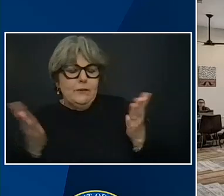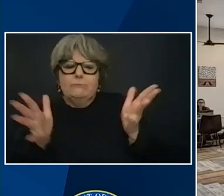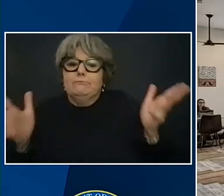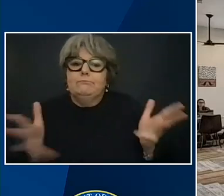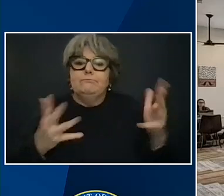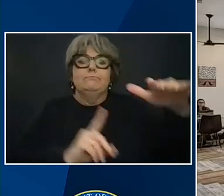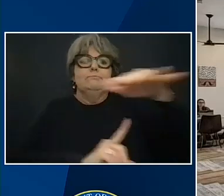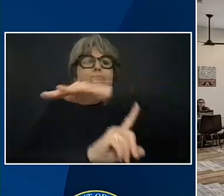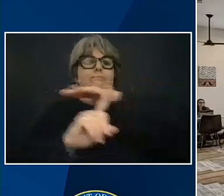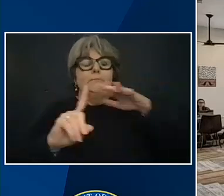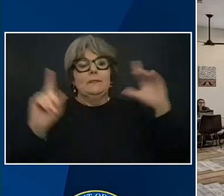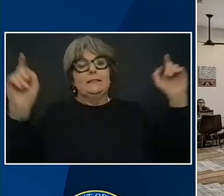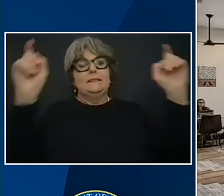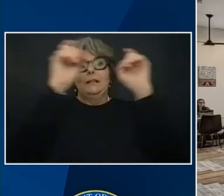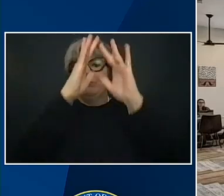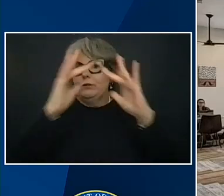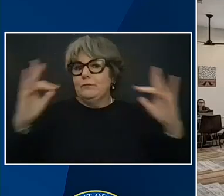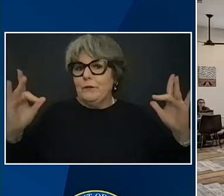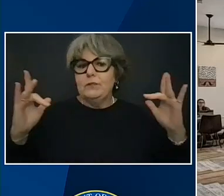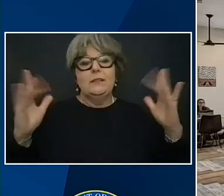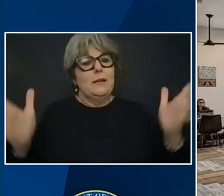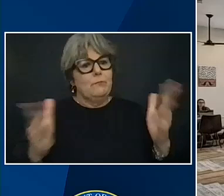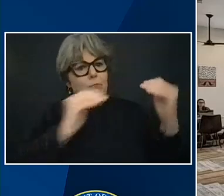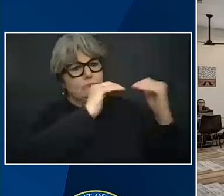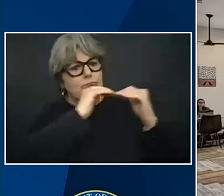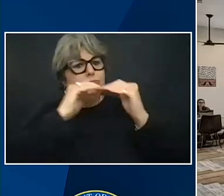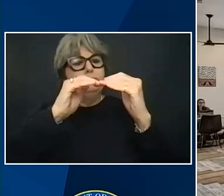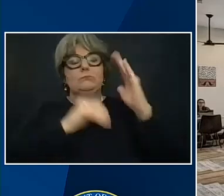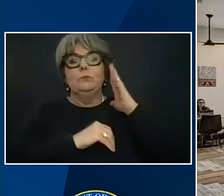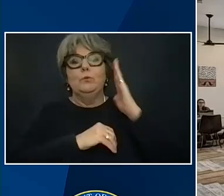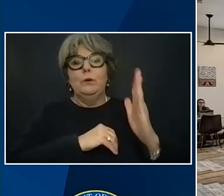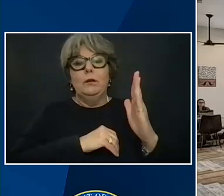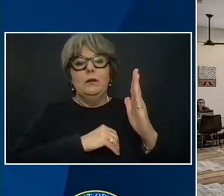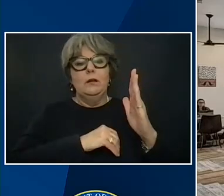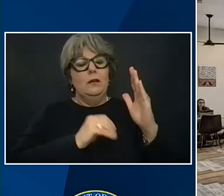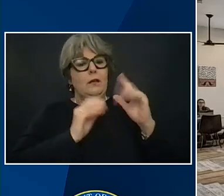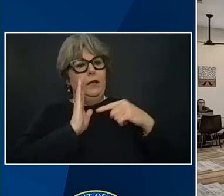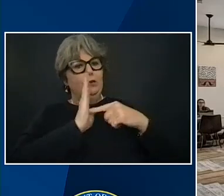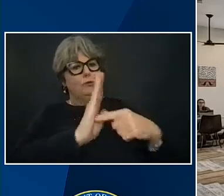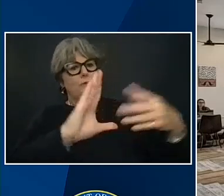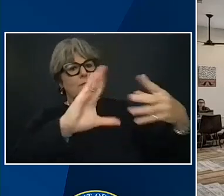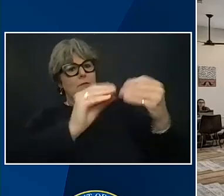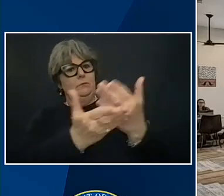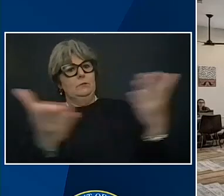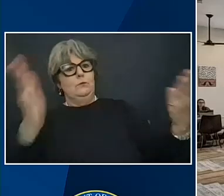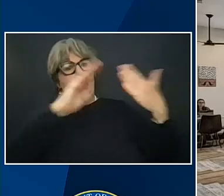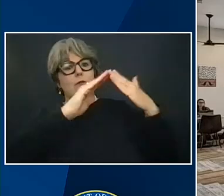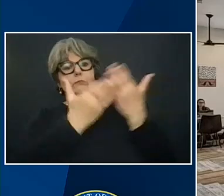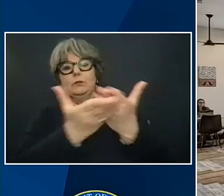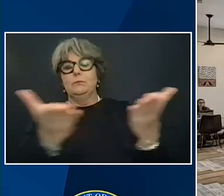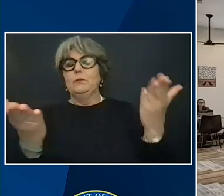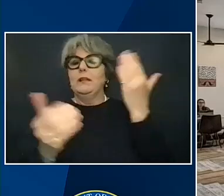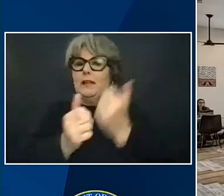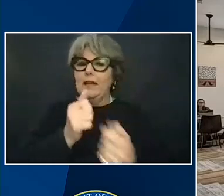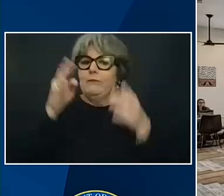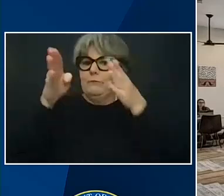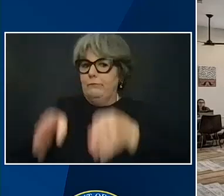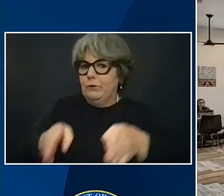celebrates diversity and promotes equity. It sends a powerful message to our community. Every individual, regardless of